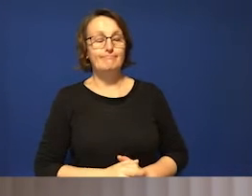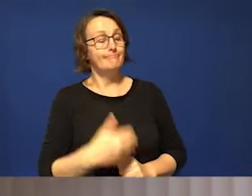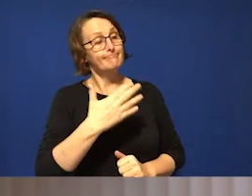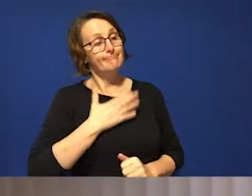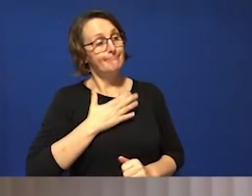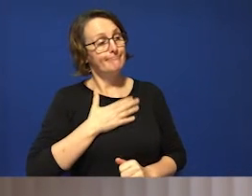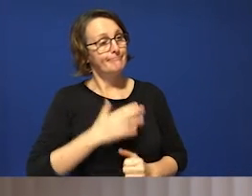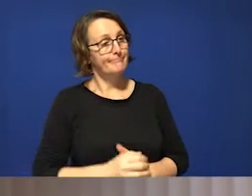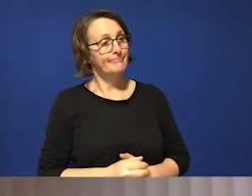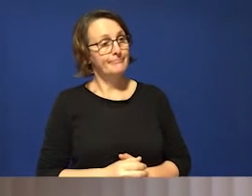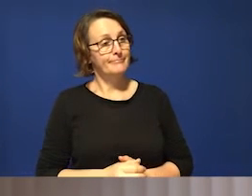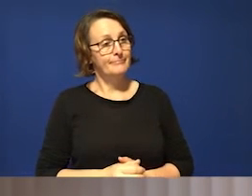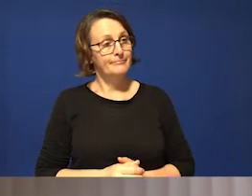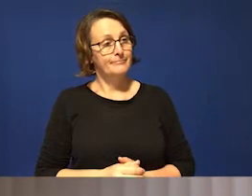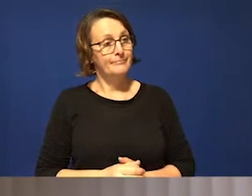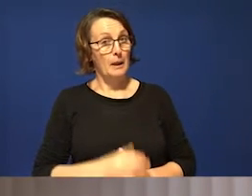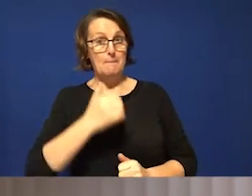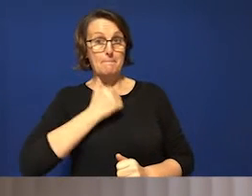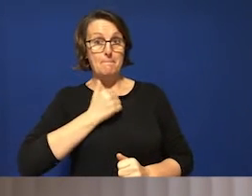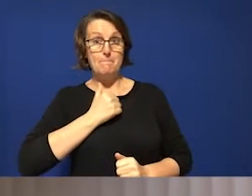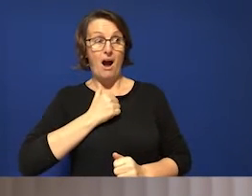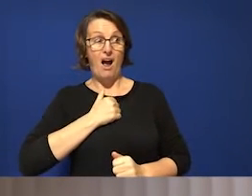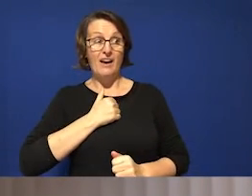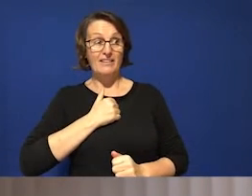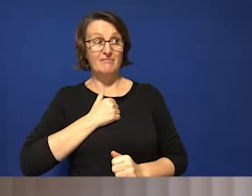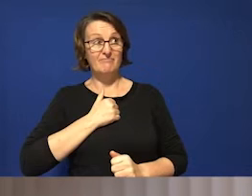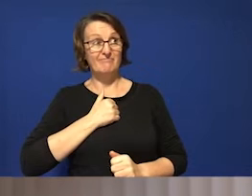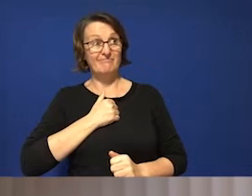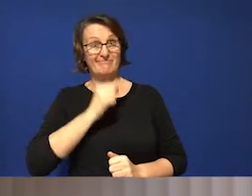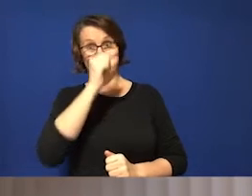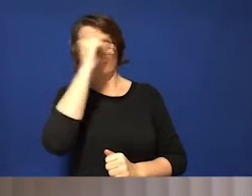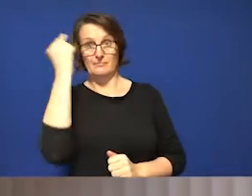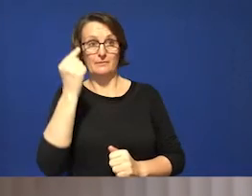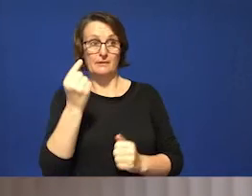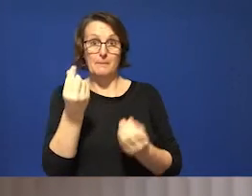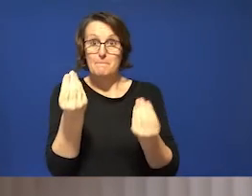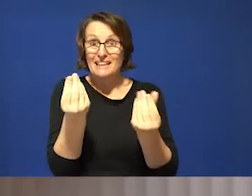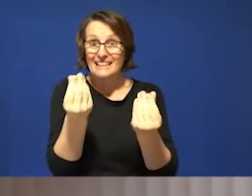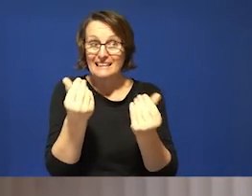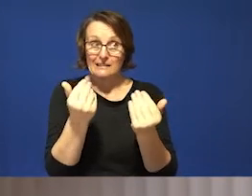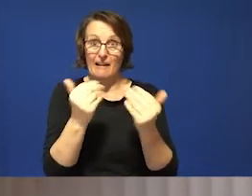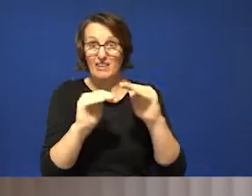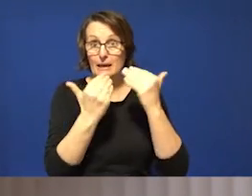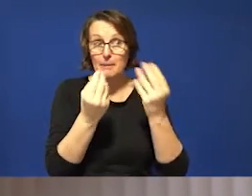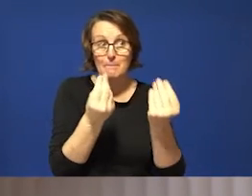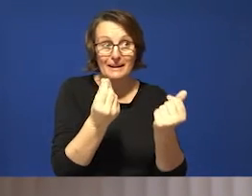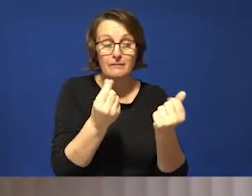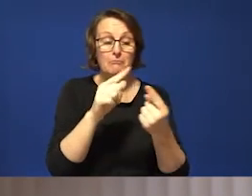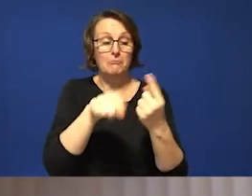Mine, I guess our priorities were basically numbers. The budget we had, the number of members we needed to accommodate, and the fact that